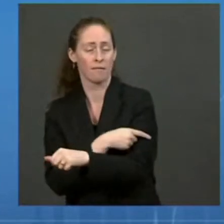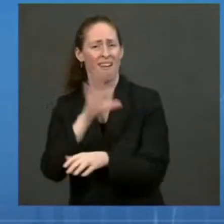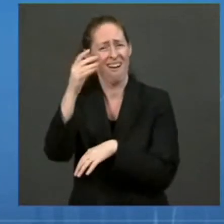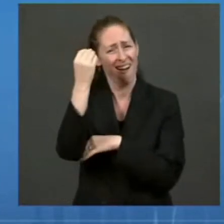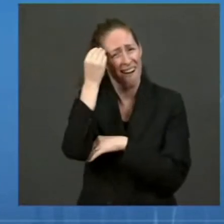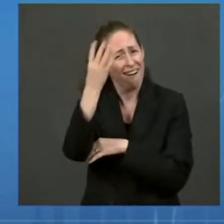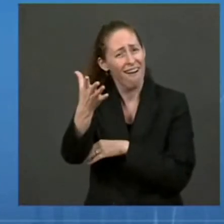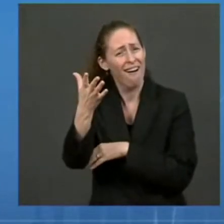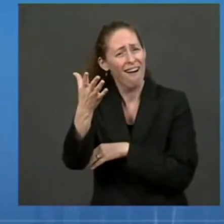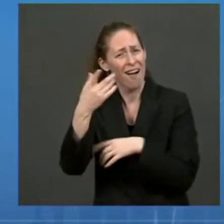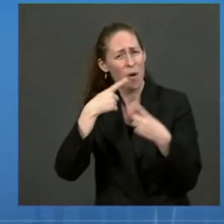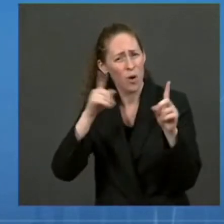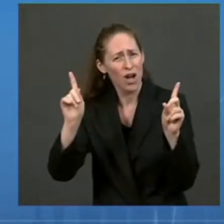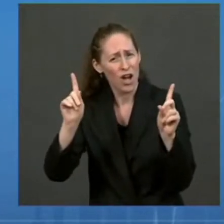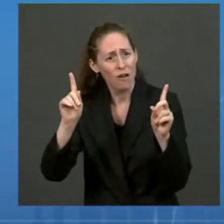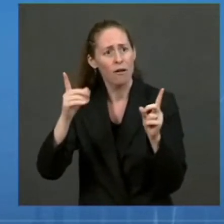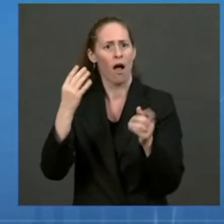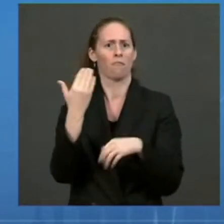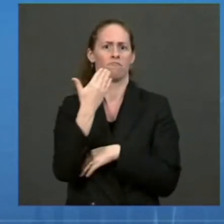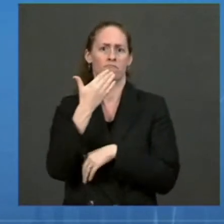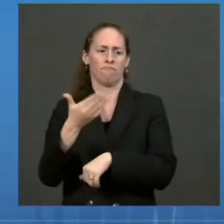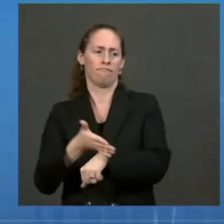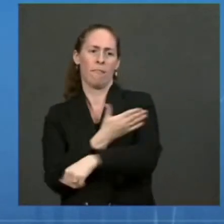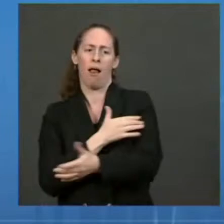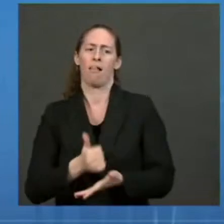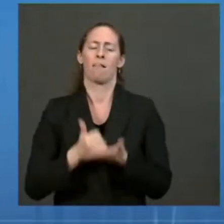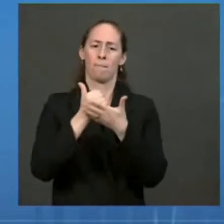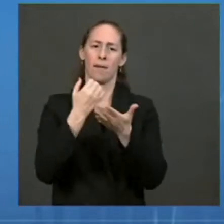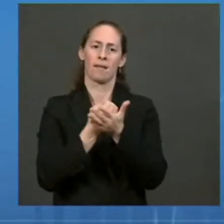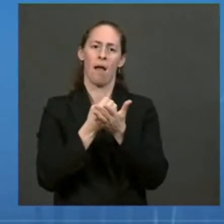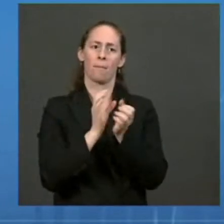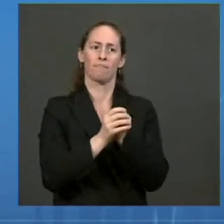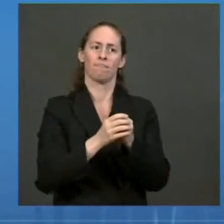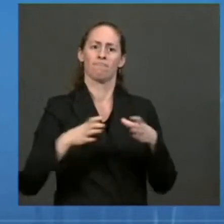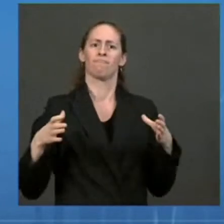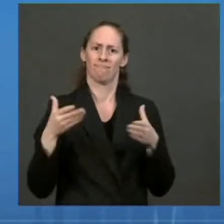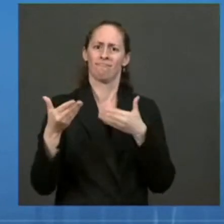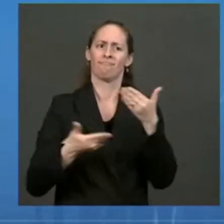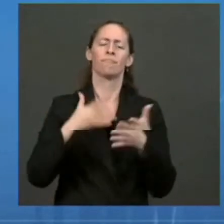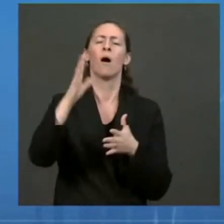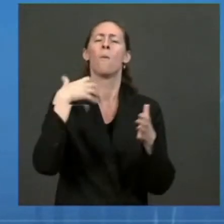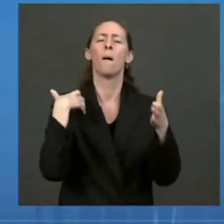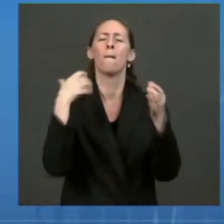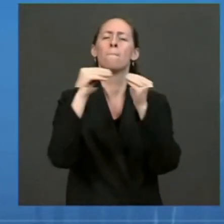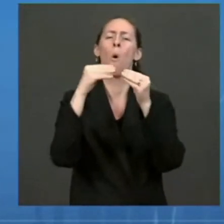IMPLEMENT VACCINATION REQUIREMENTS. VAINATN REQUIREME AND THEY ARE GOOD FOR THE